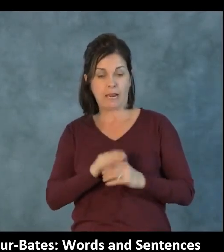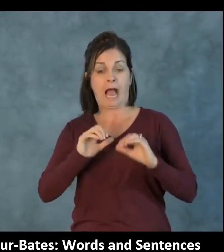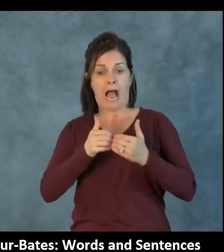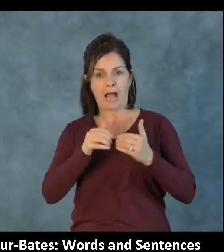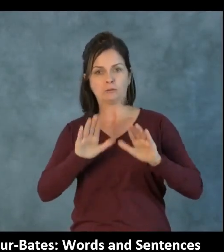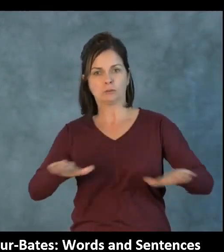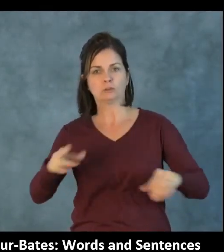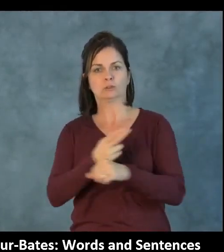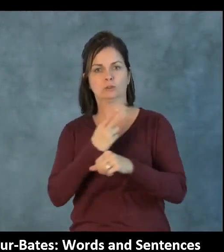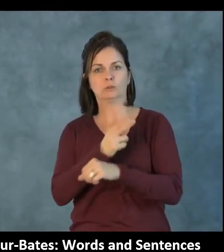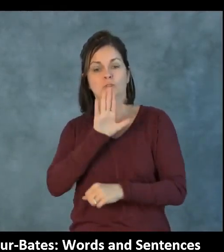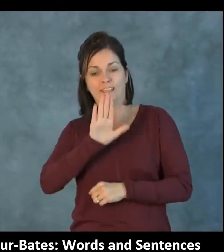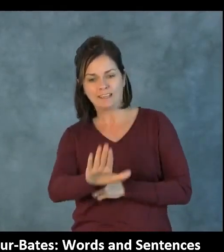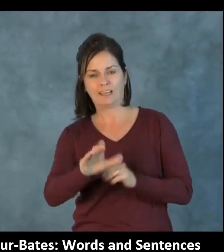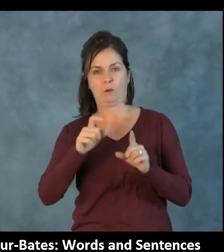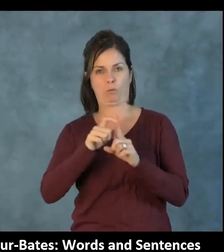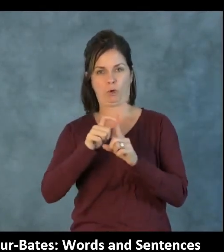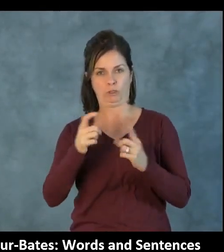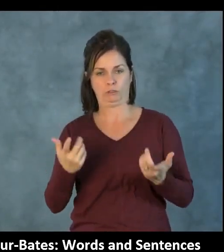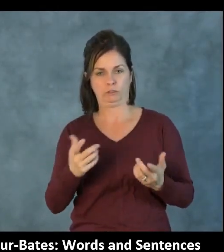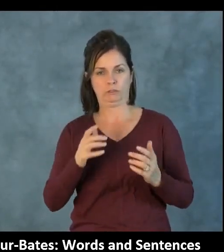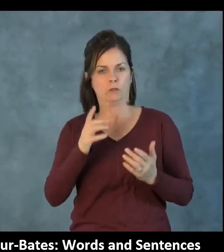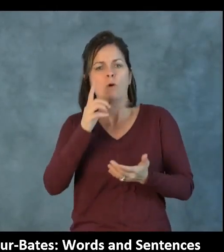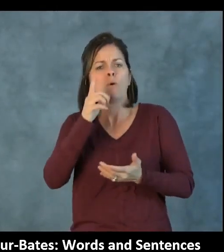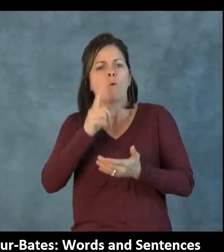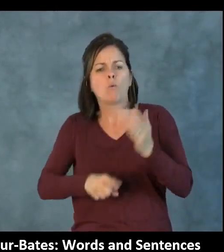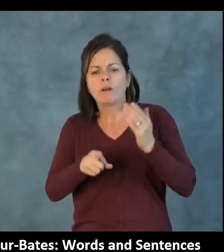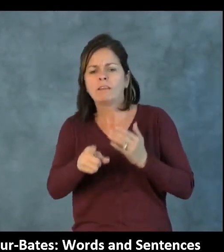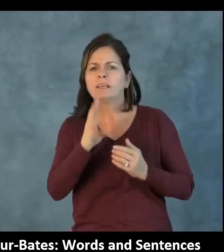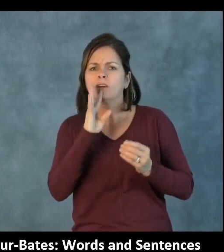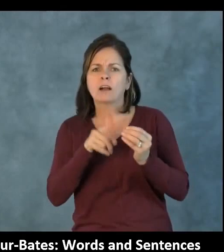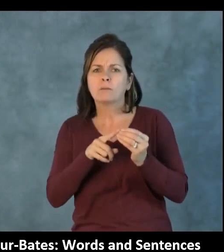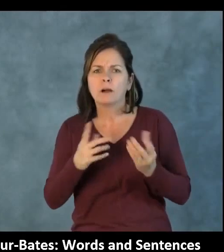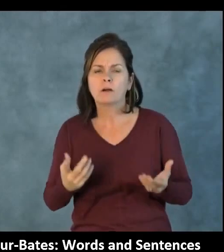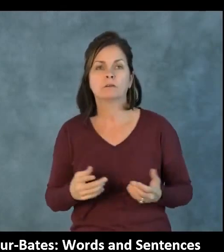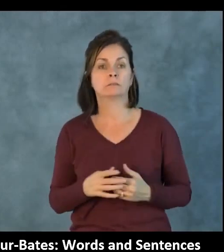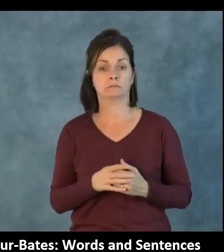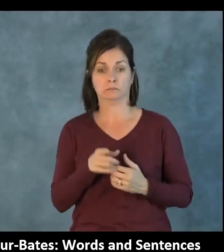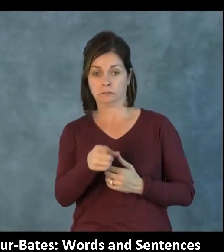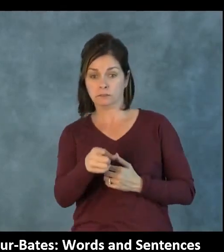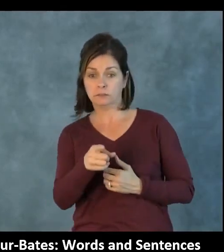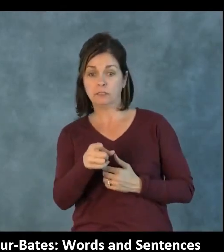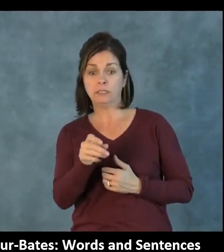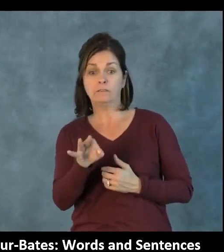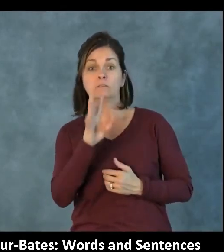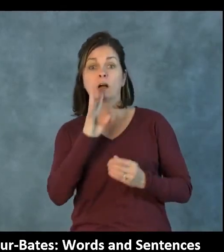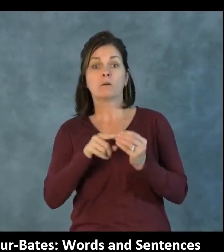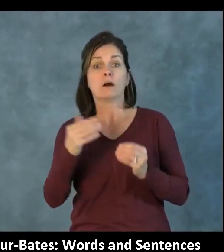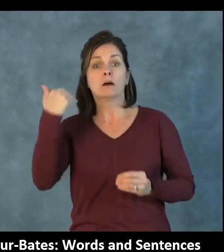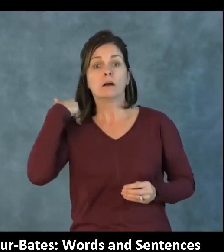How children are using their words. What kinds of things are they talking about? Are they about the talking about the past?